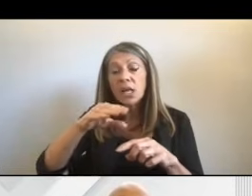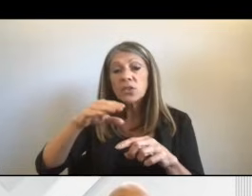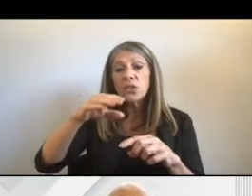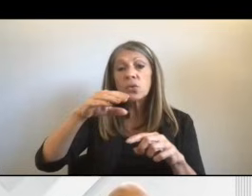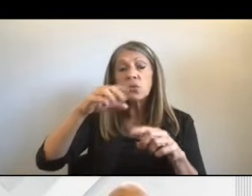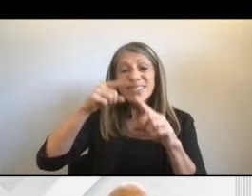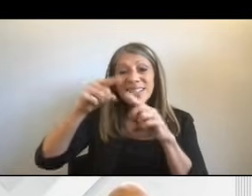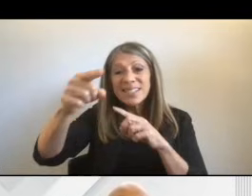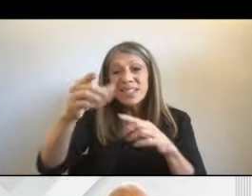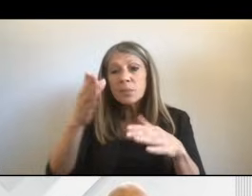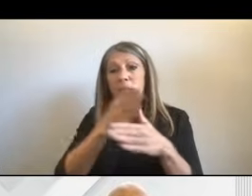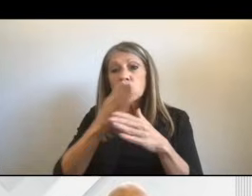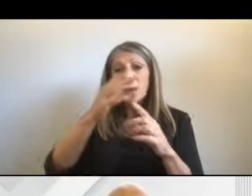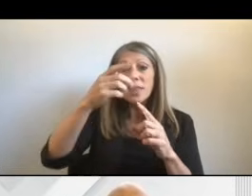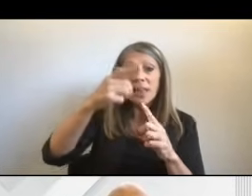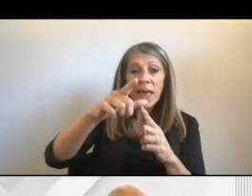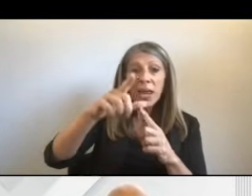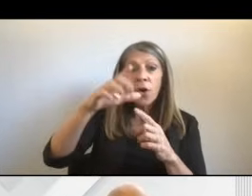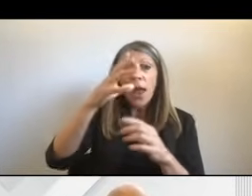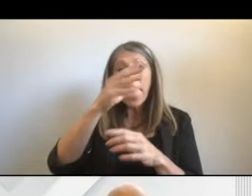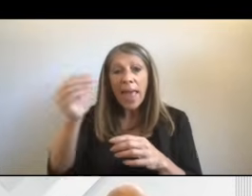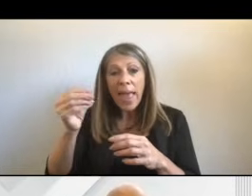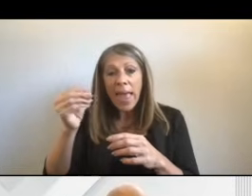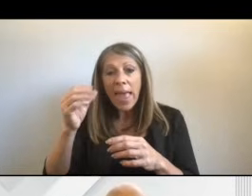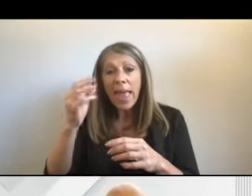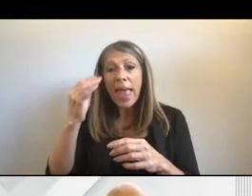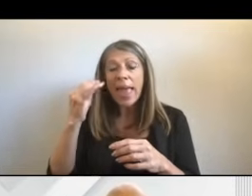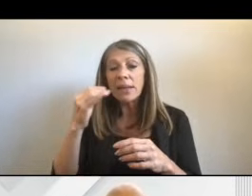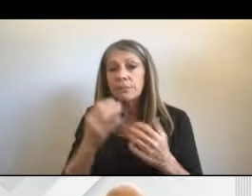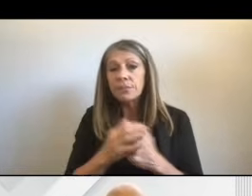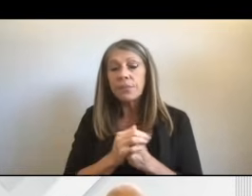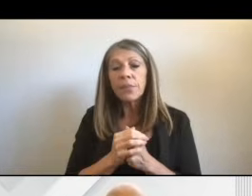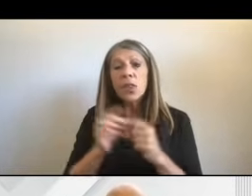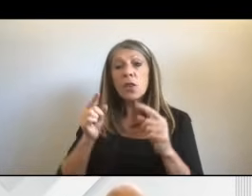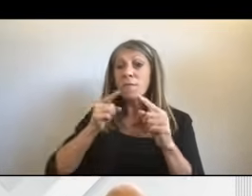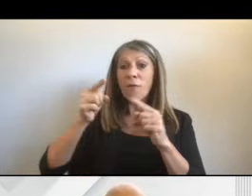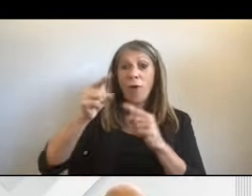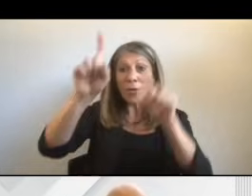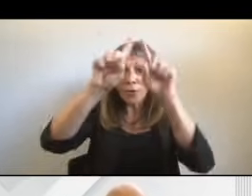obstruction preventing further approach towards the sign. So the further away the sign is, the